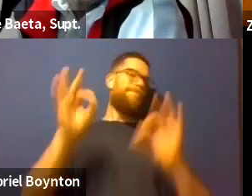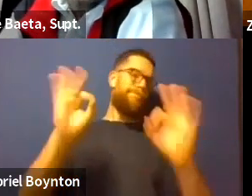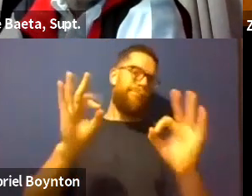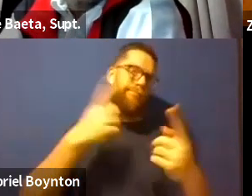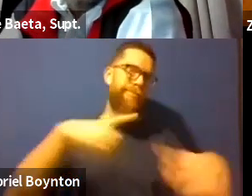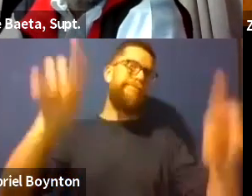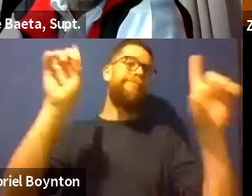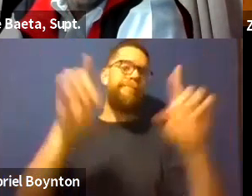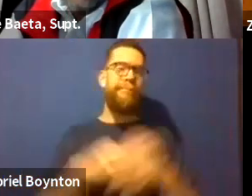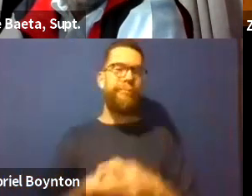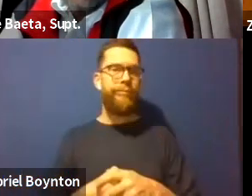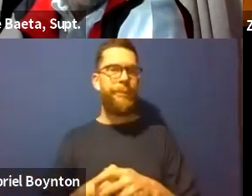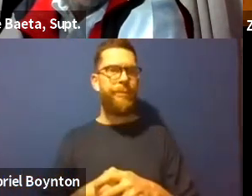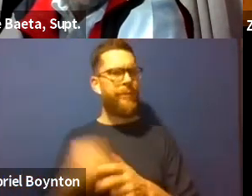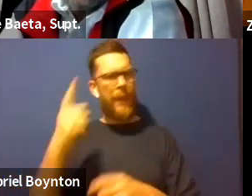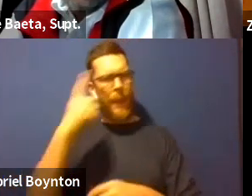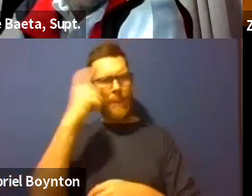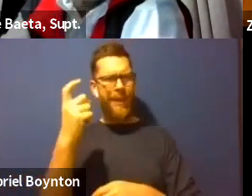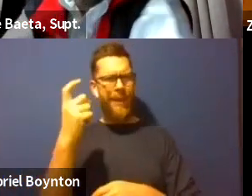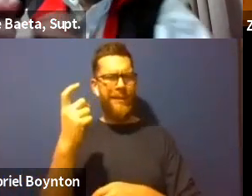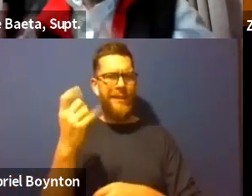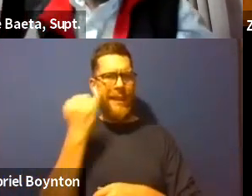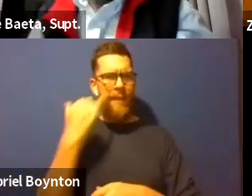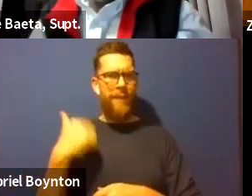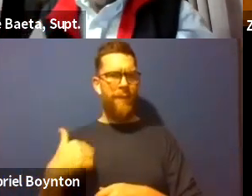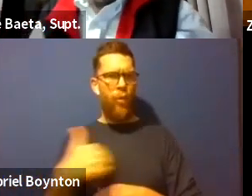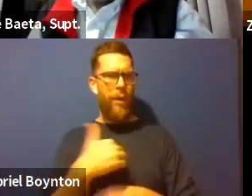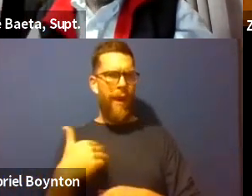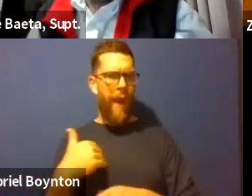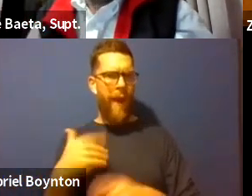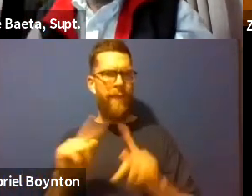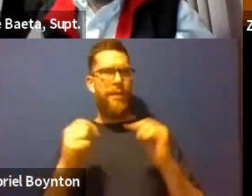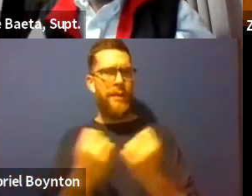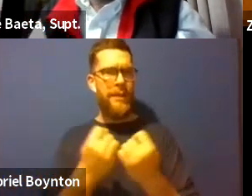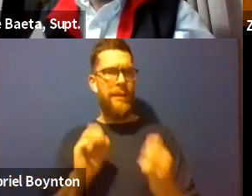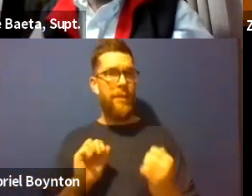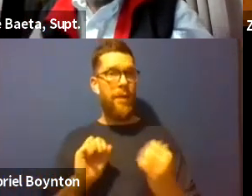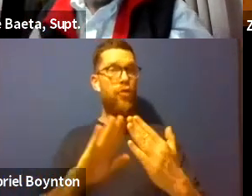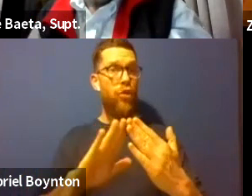Joe Baeta, Supt. : And because I think if we could have that team approach. Again, even if we if we started with the simple for the next two to three years.